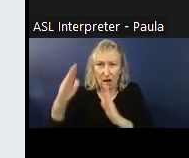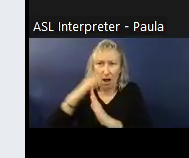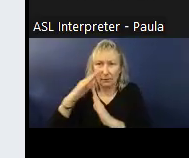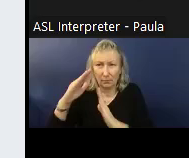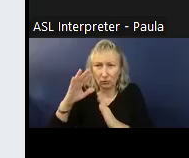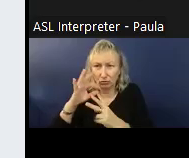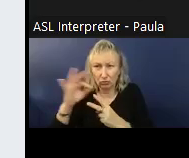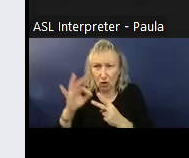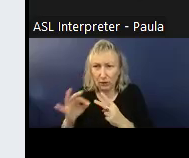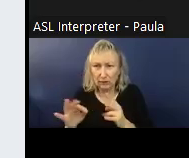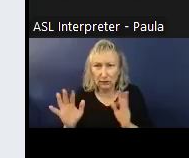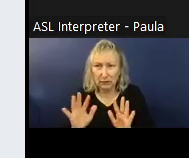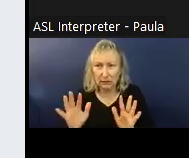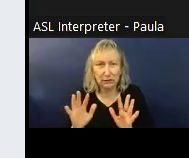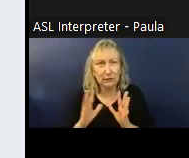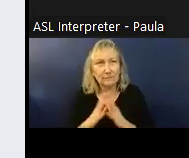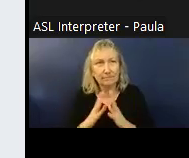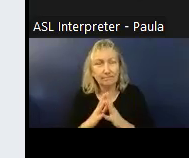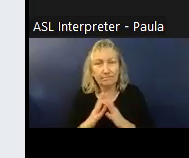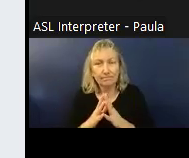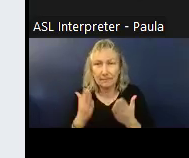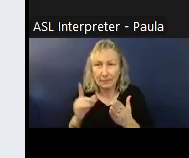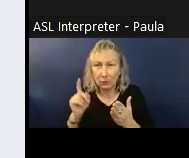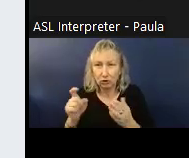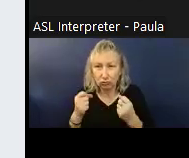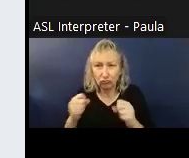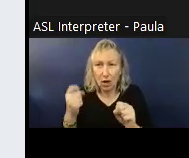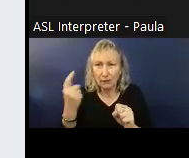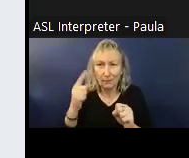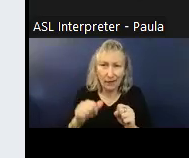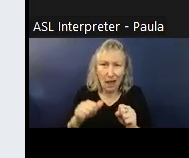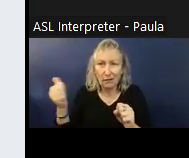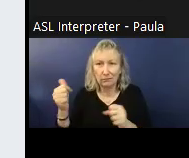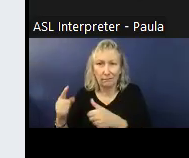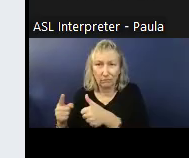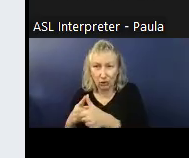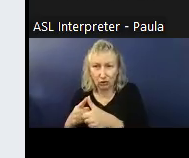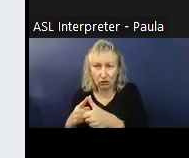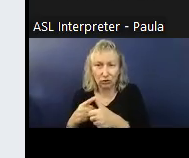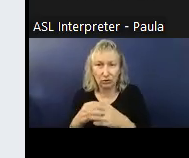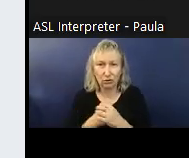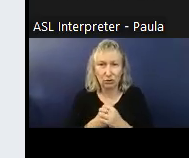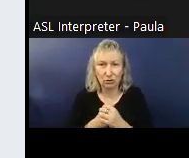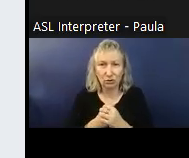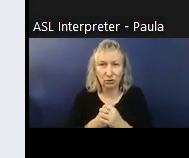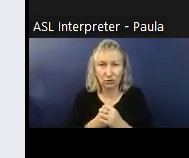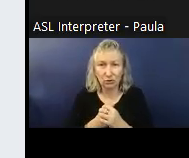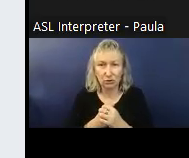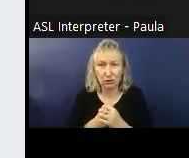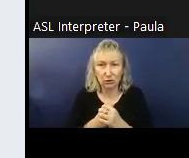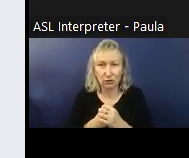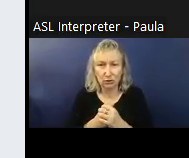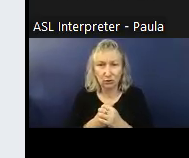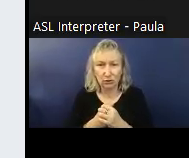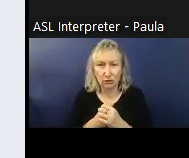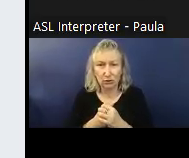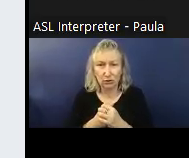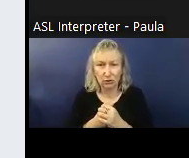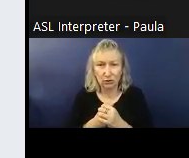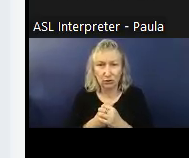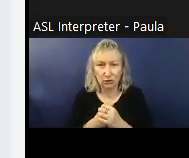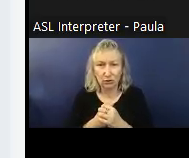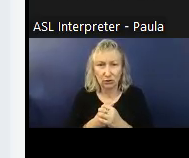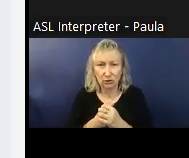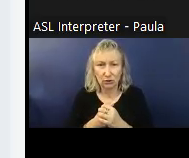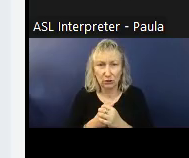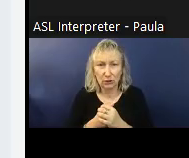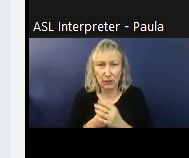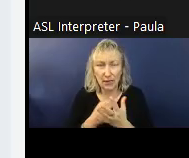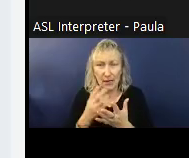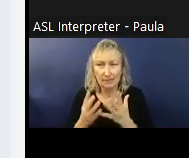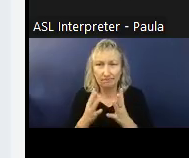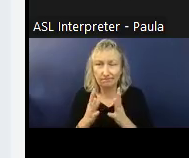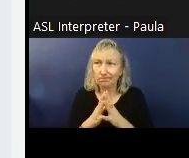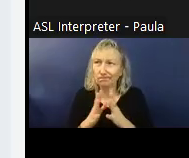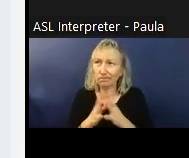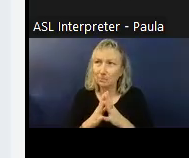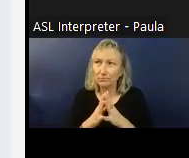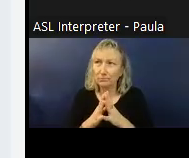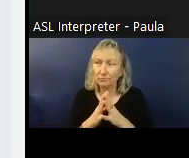interventions be tried that may be that may not place as much restriction on the